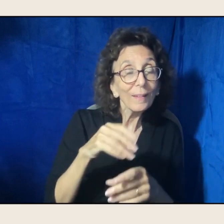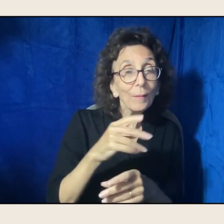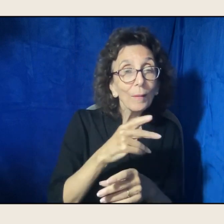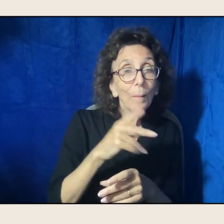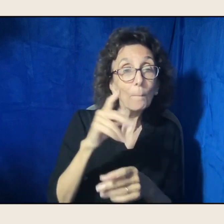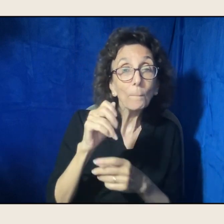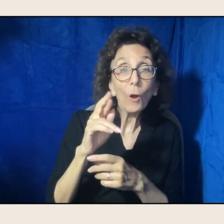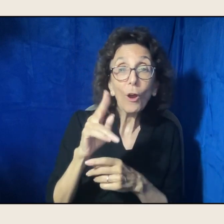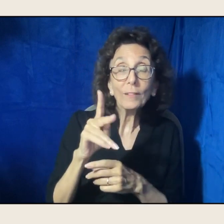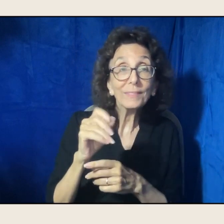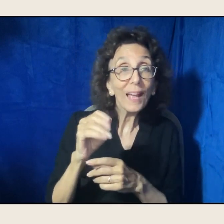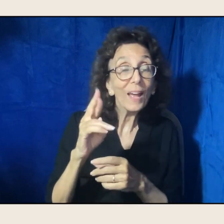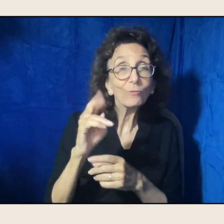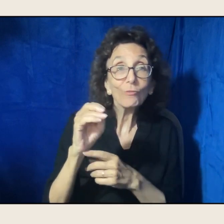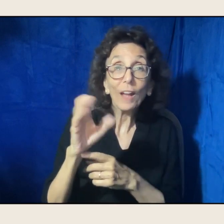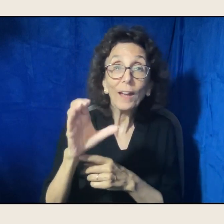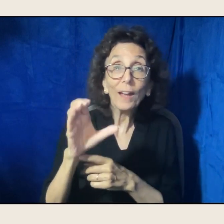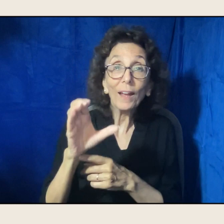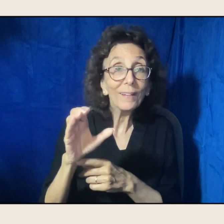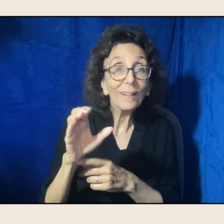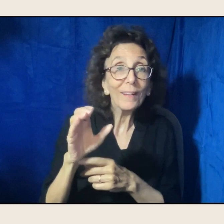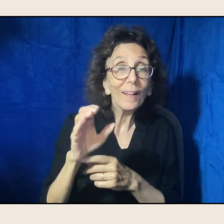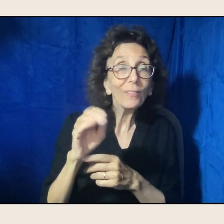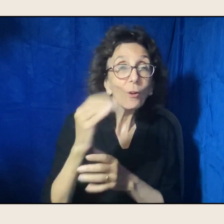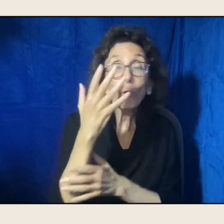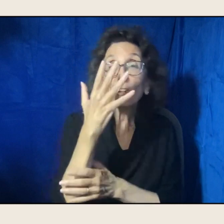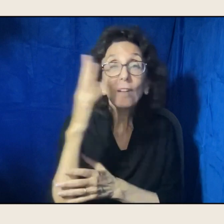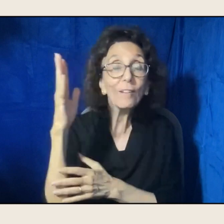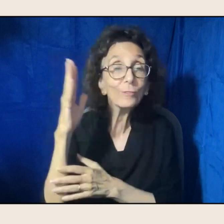Horticultural Department, which means,